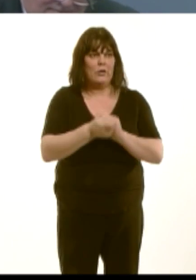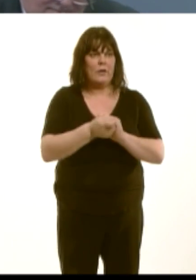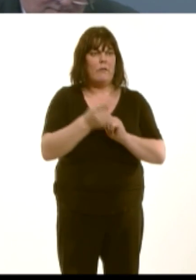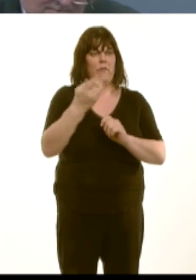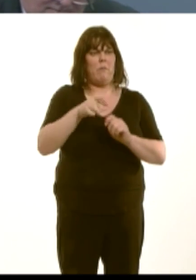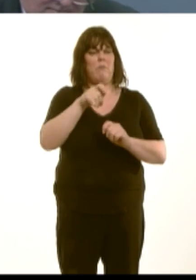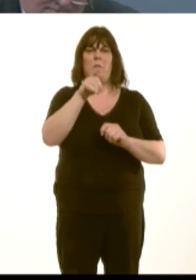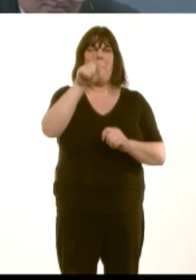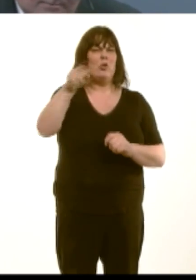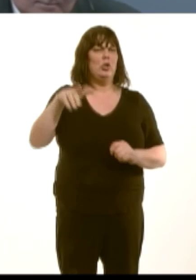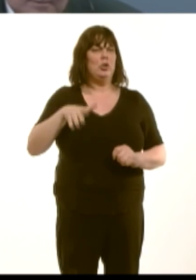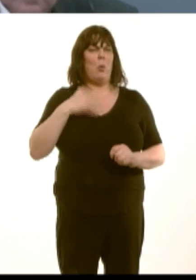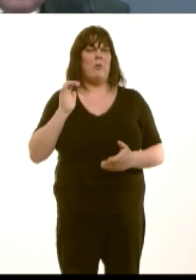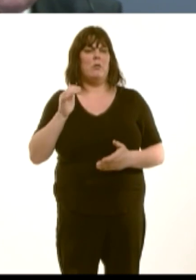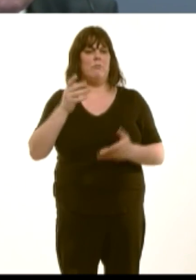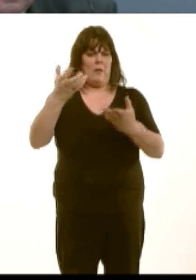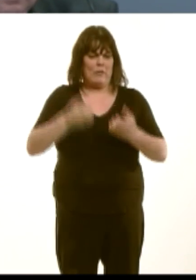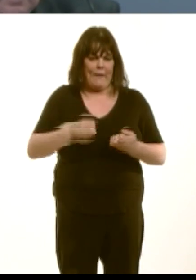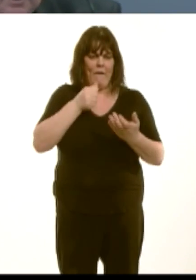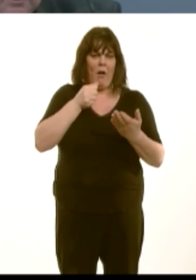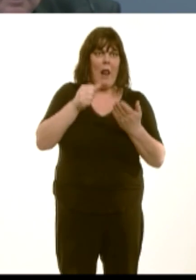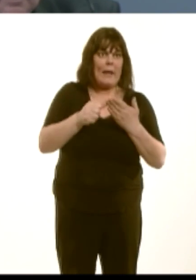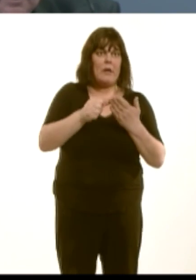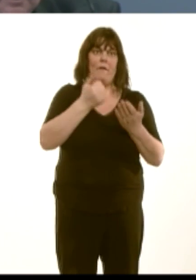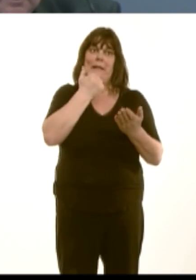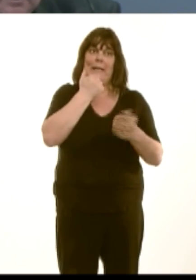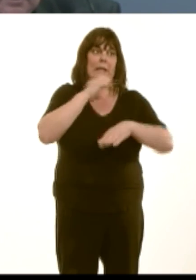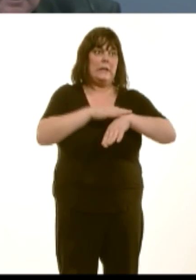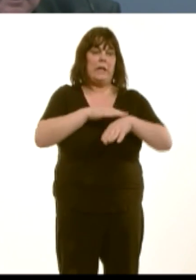would be expectówhen theyíre given an appointment, to have that appointment carried out.